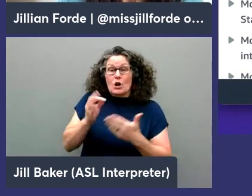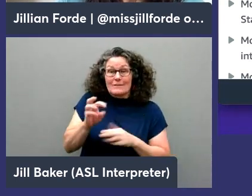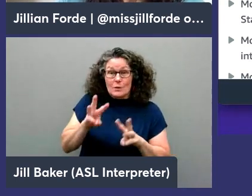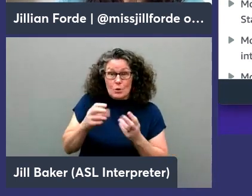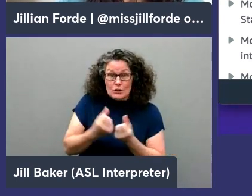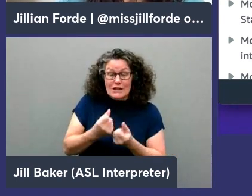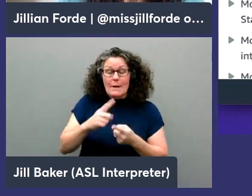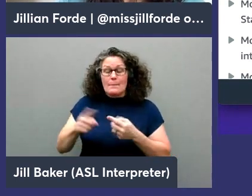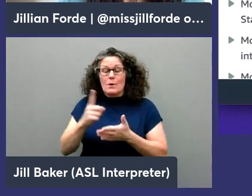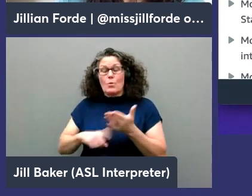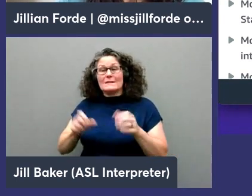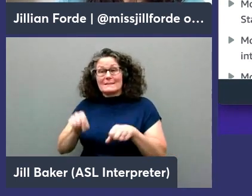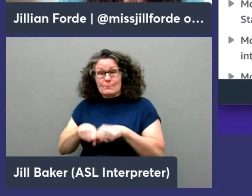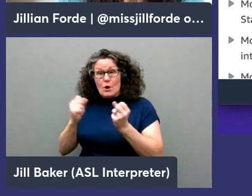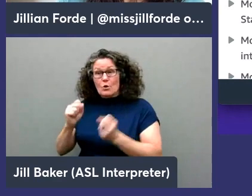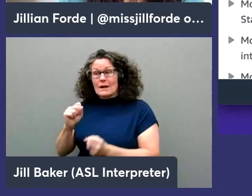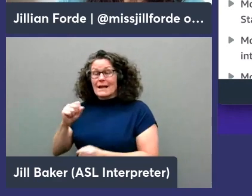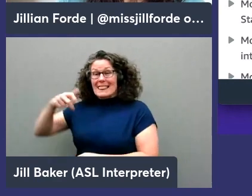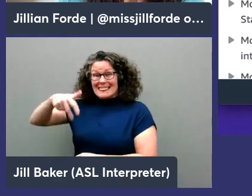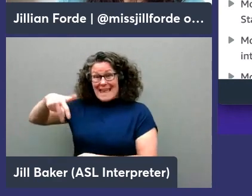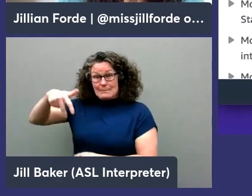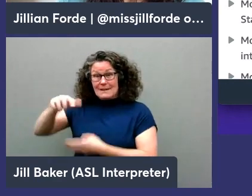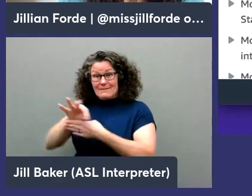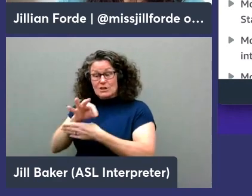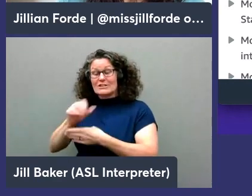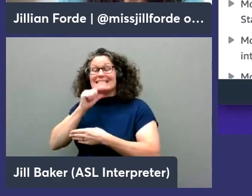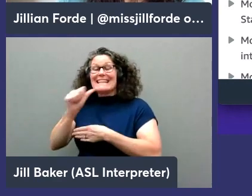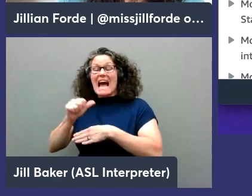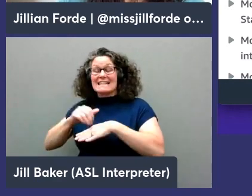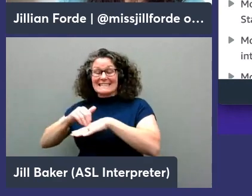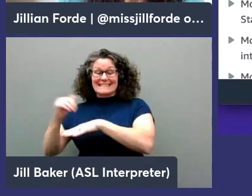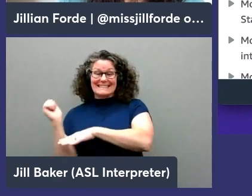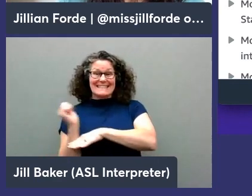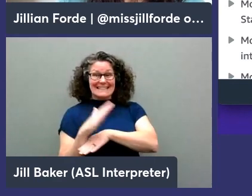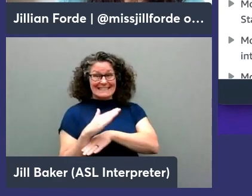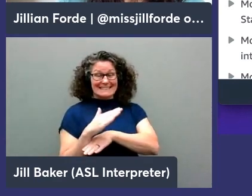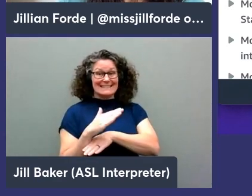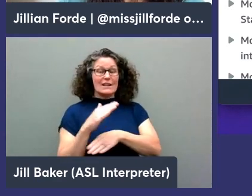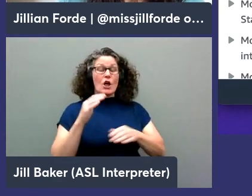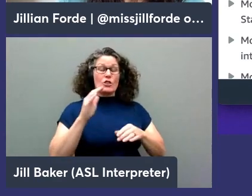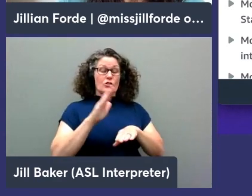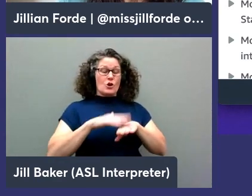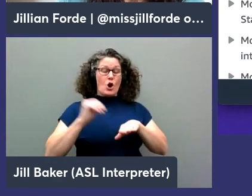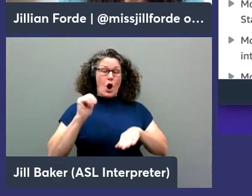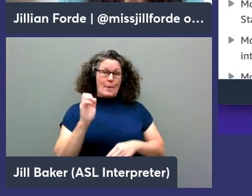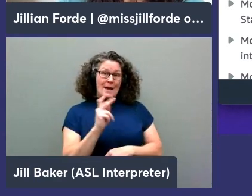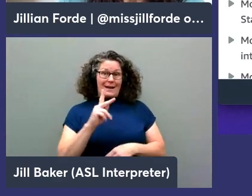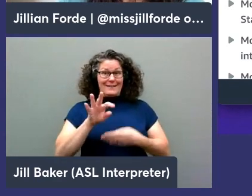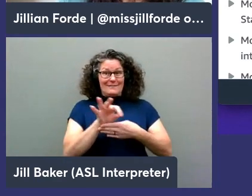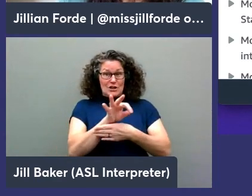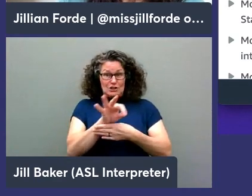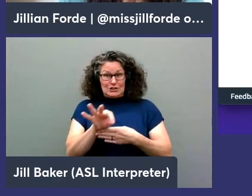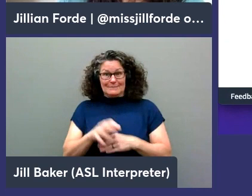the Lambda function is not sending the call back back to Step Functions. So let's just take a look at it for a second.